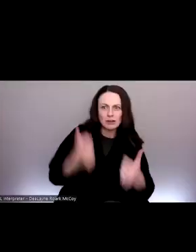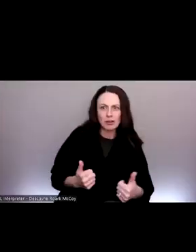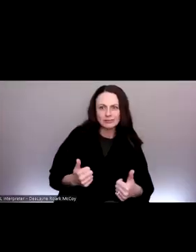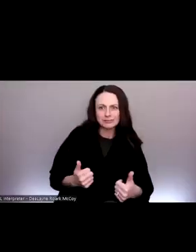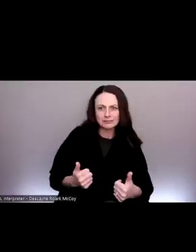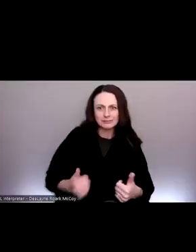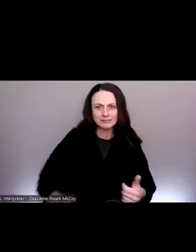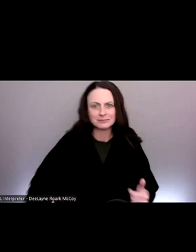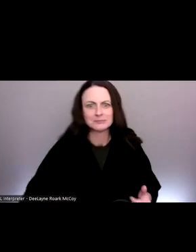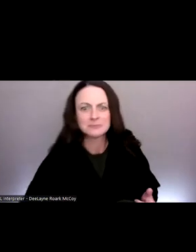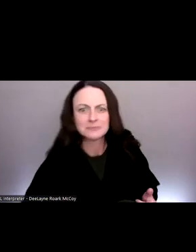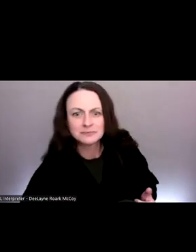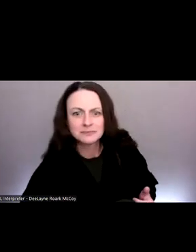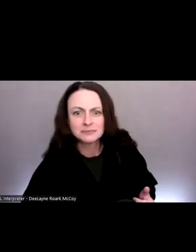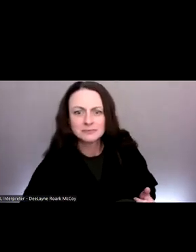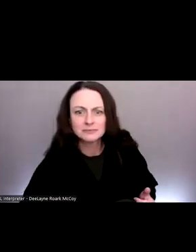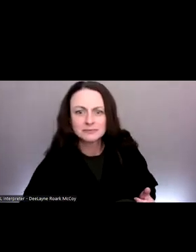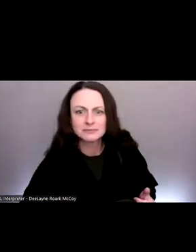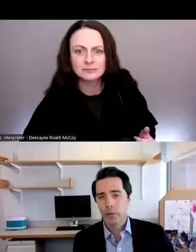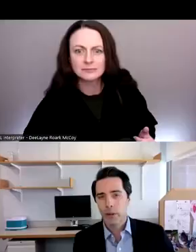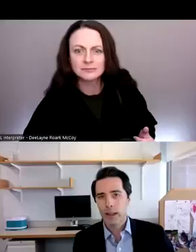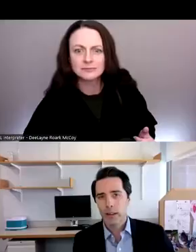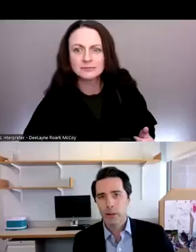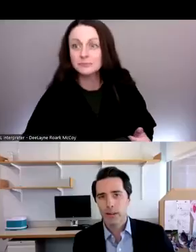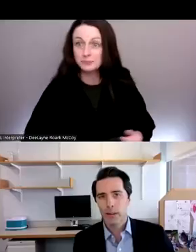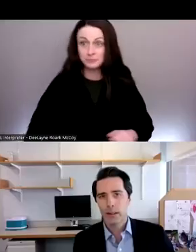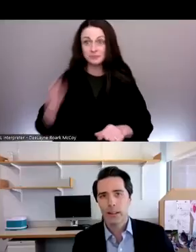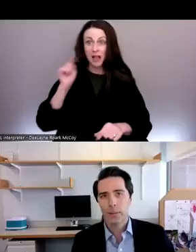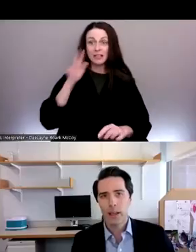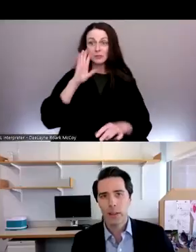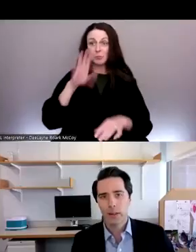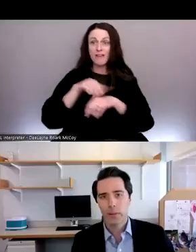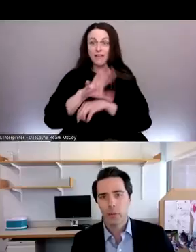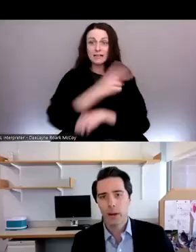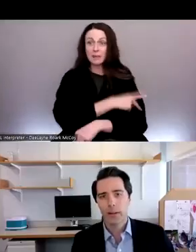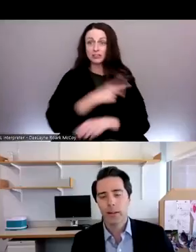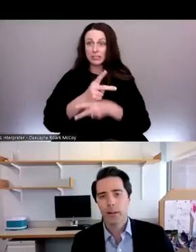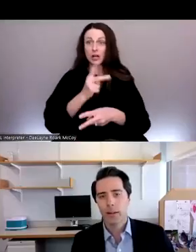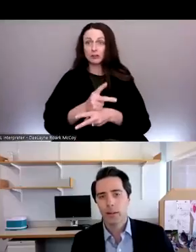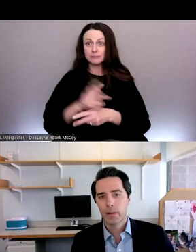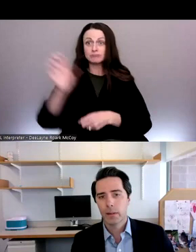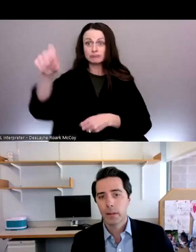so what I mean by that is that